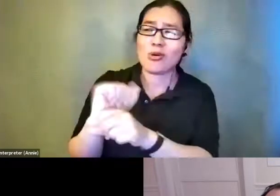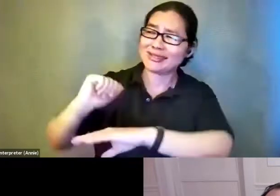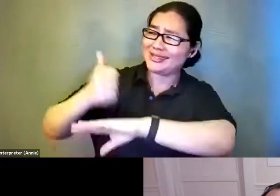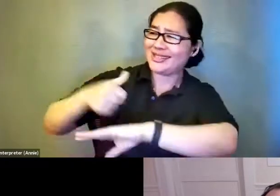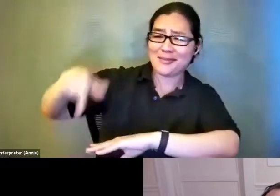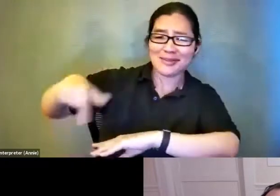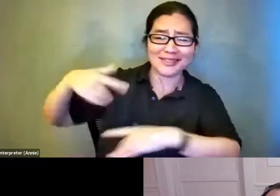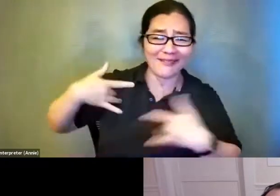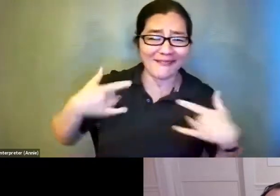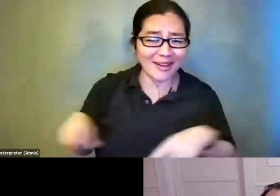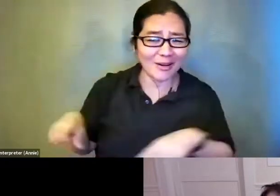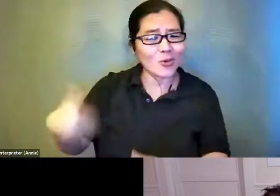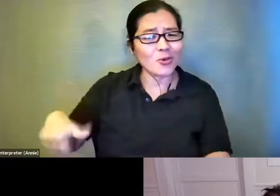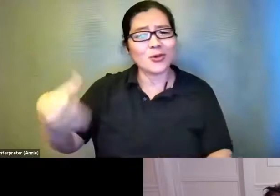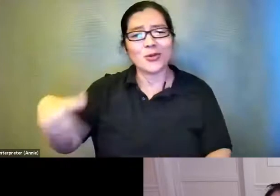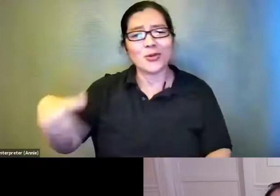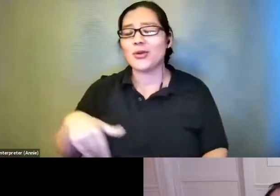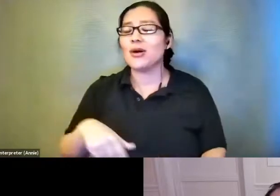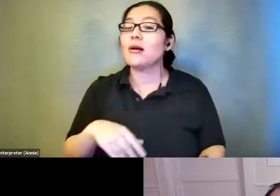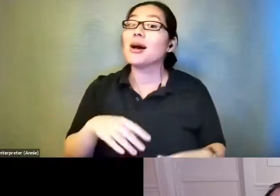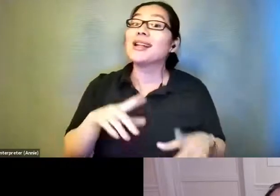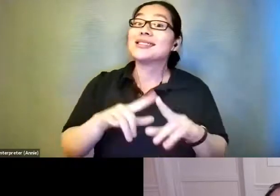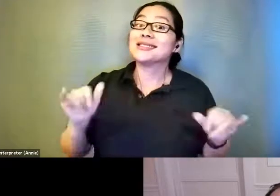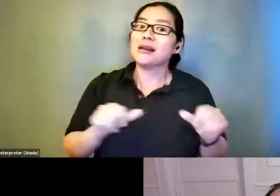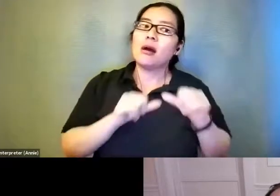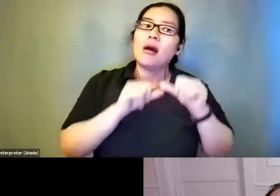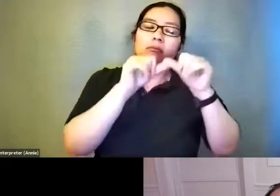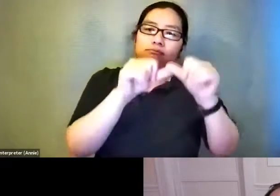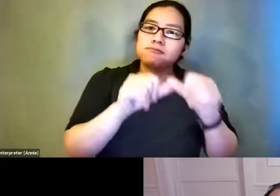also that ongoing educational process for all of us